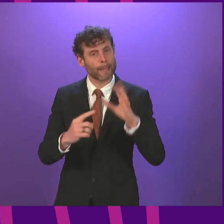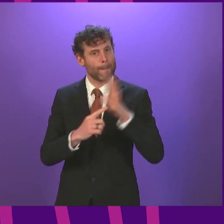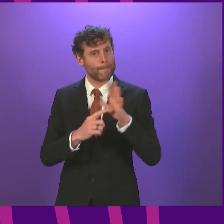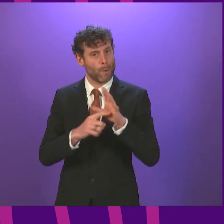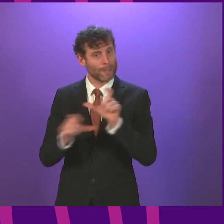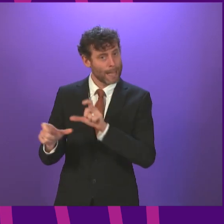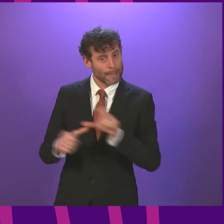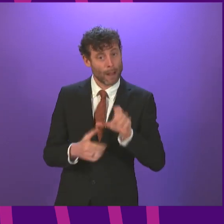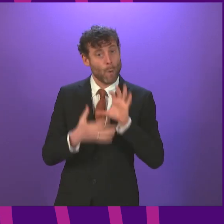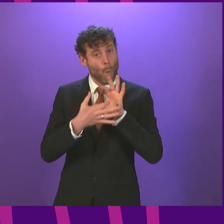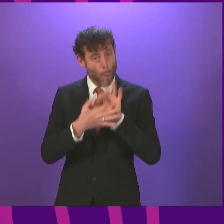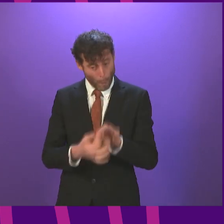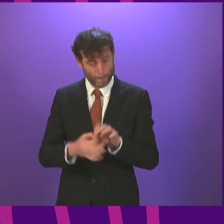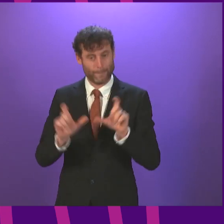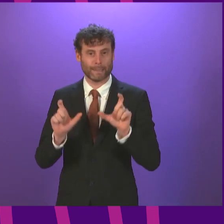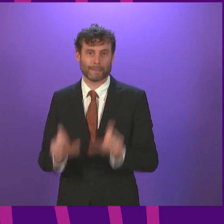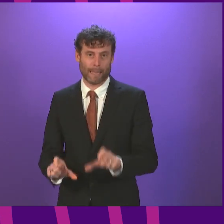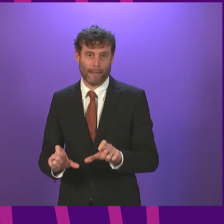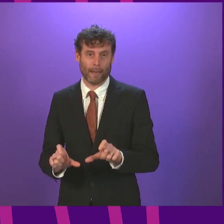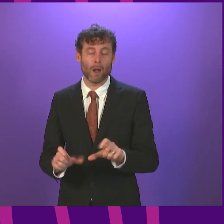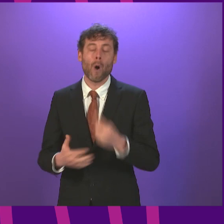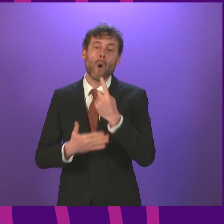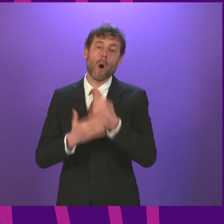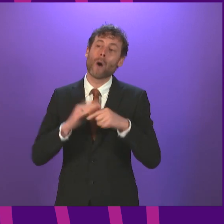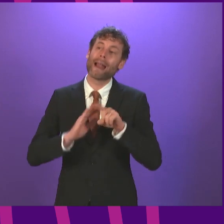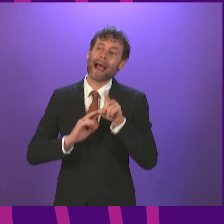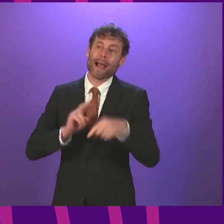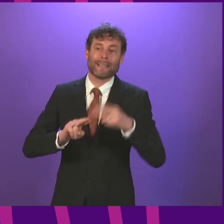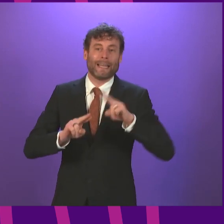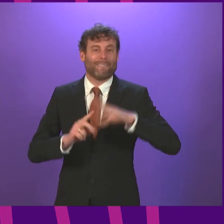for essential purposes and follow the FACTS advice when you are out. That remains the